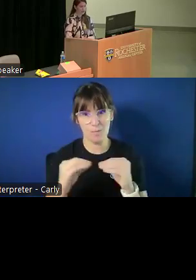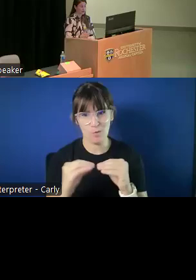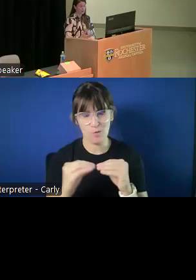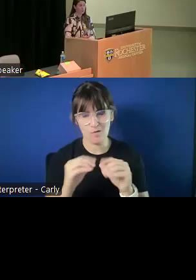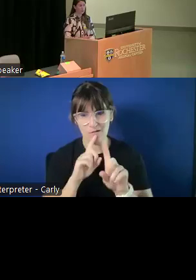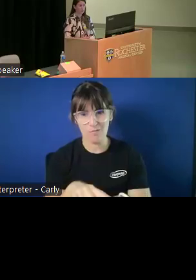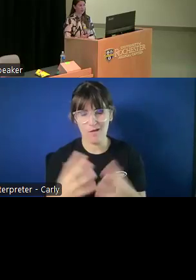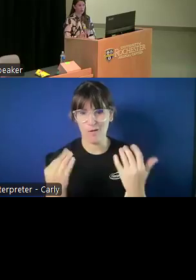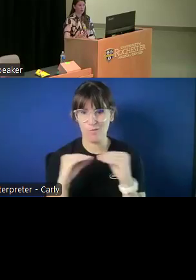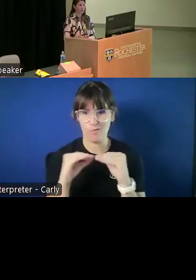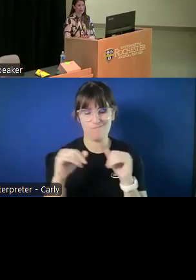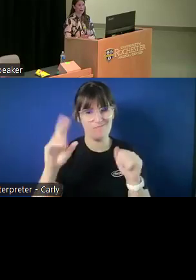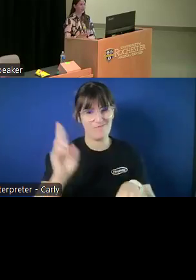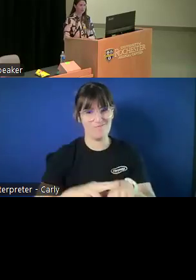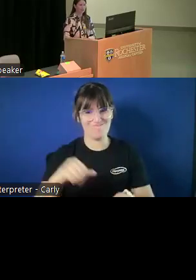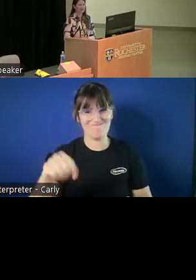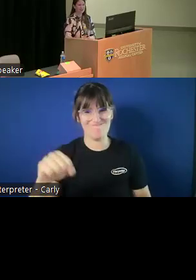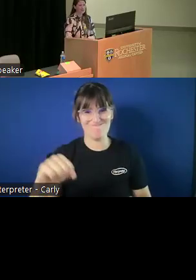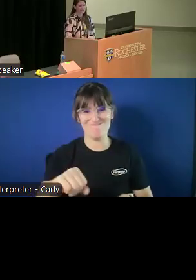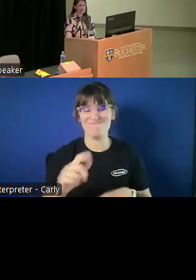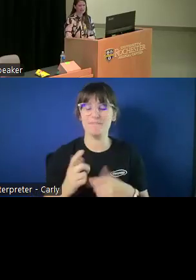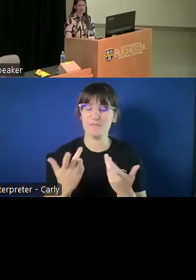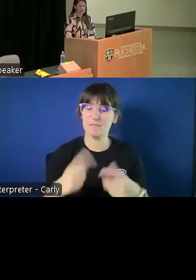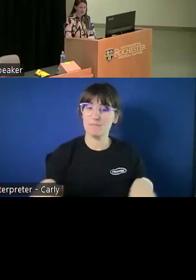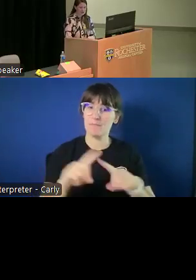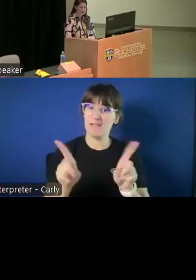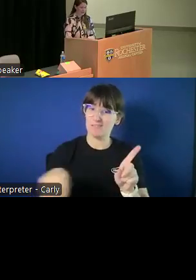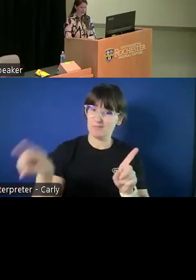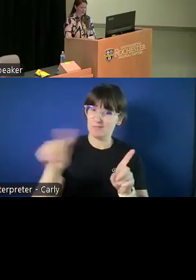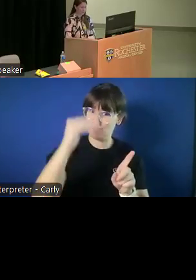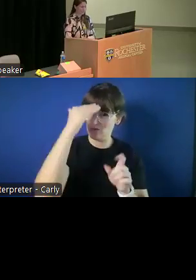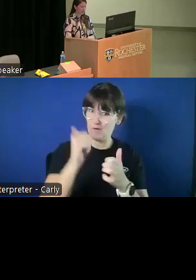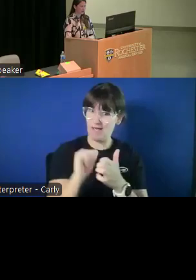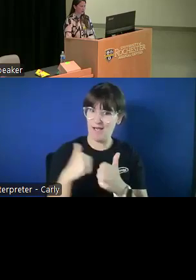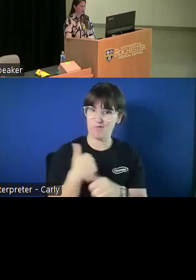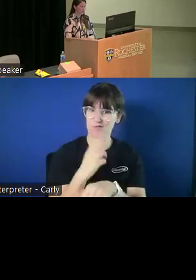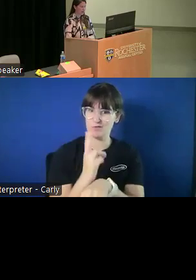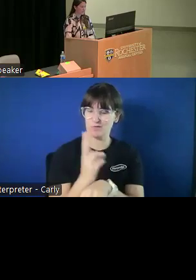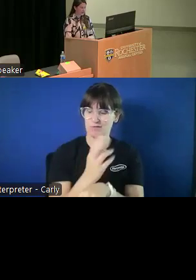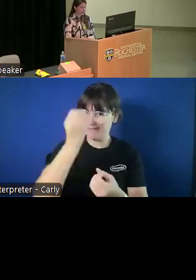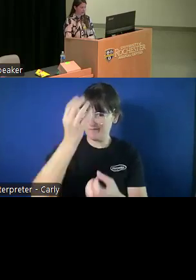i think it's important that you all know how this information is used um uh we emphasize the